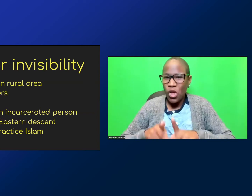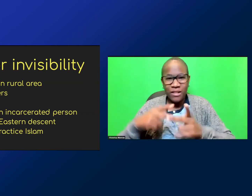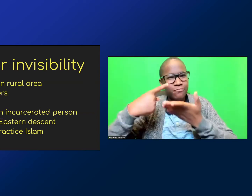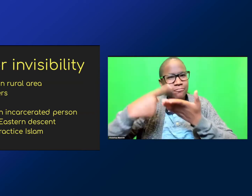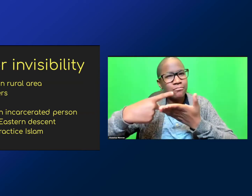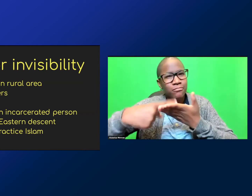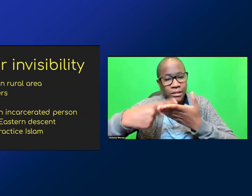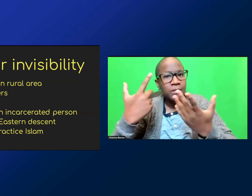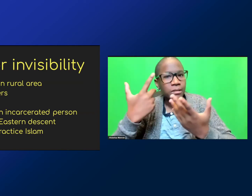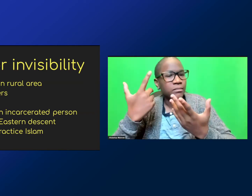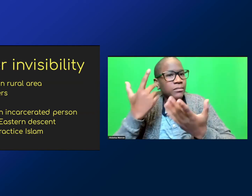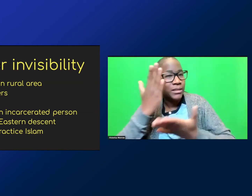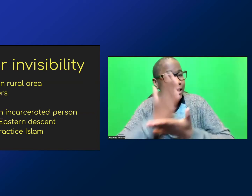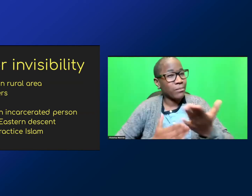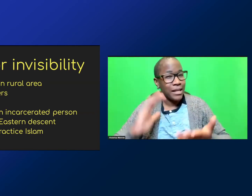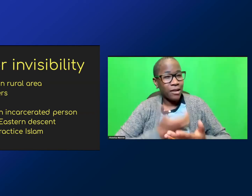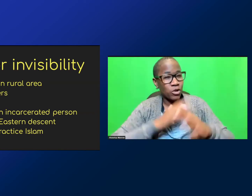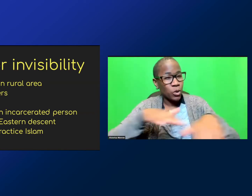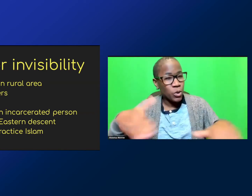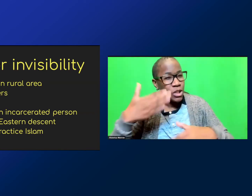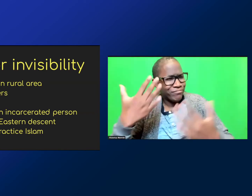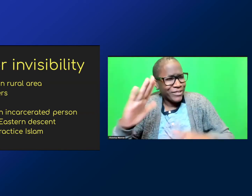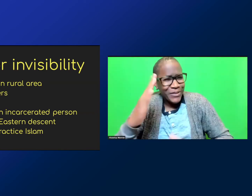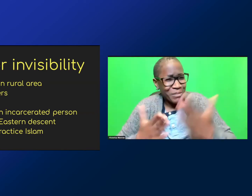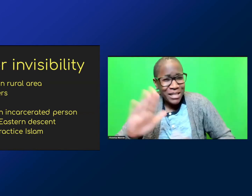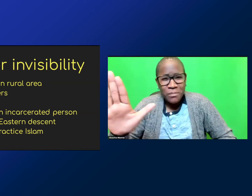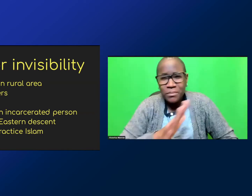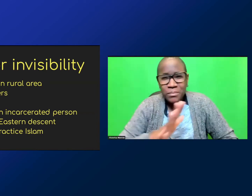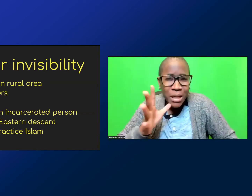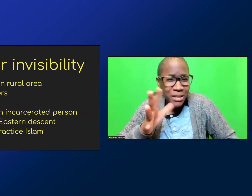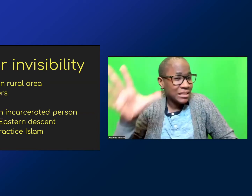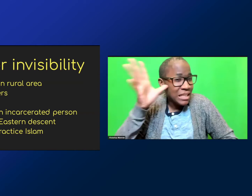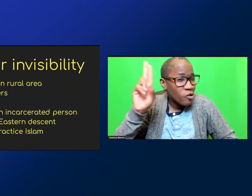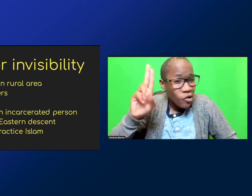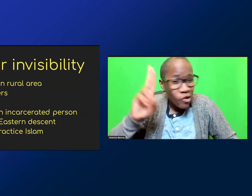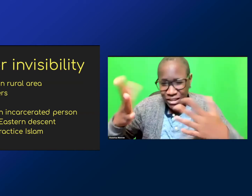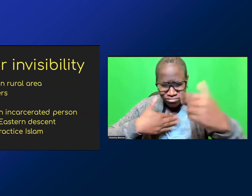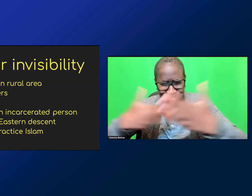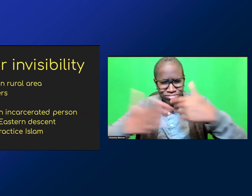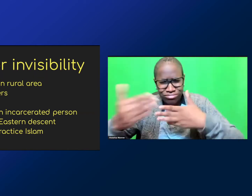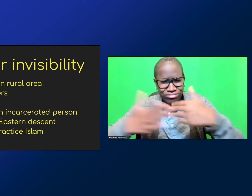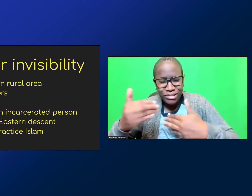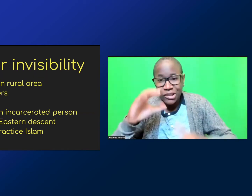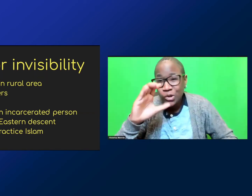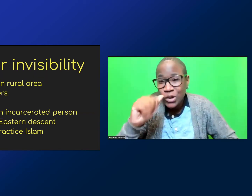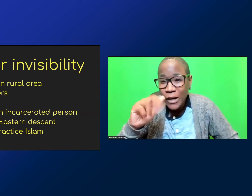draw this world in the story world that's perfect whereas that's not truly the case caregivers with